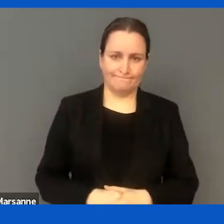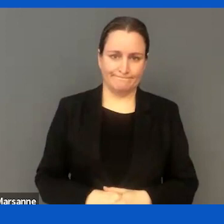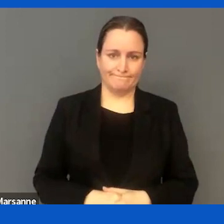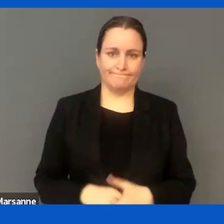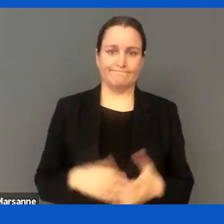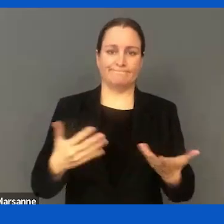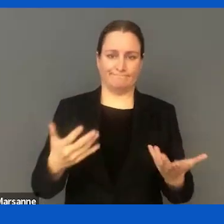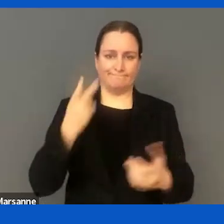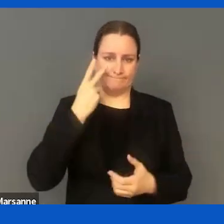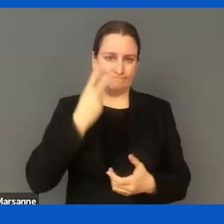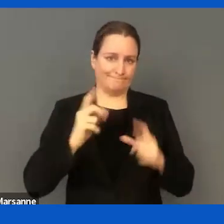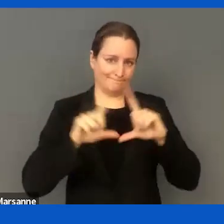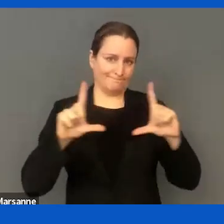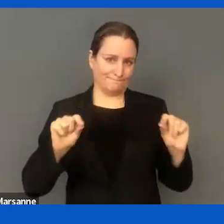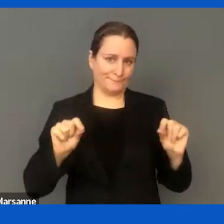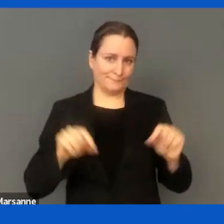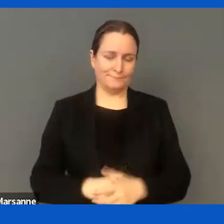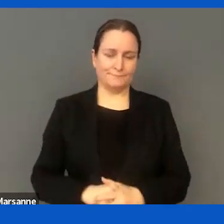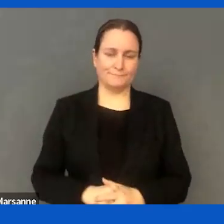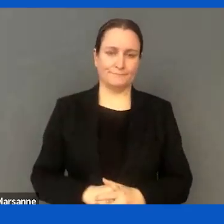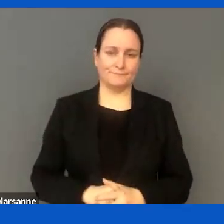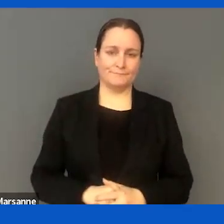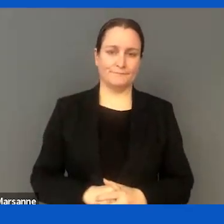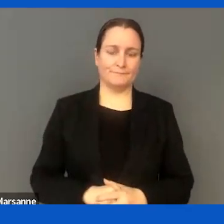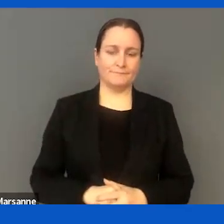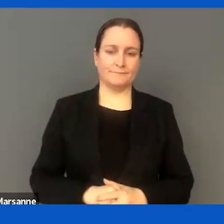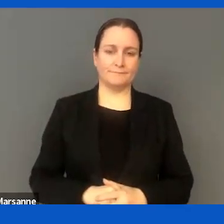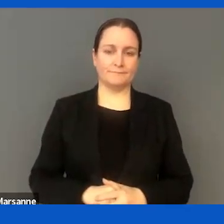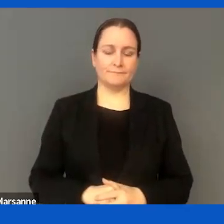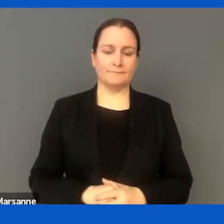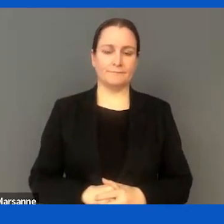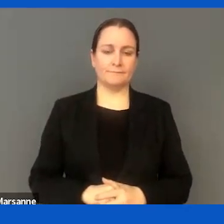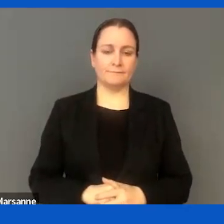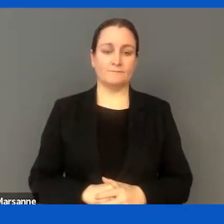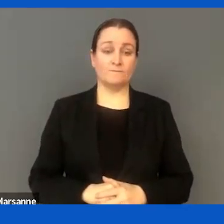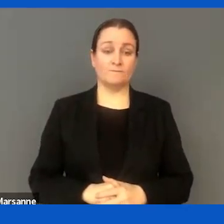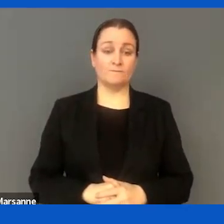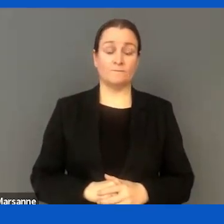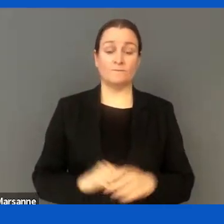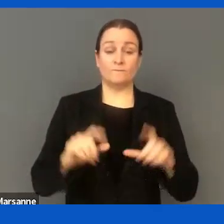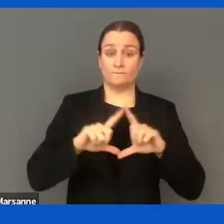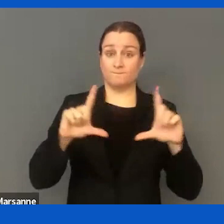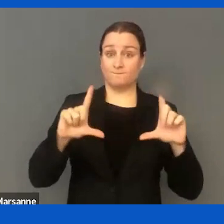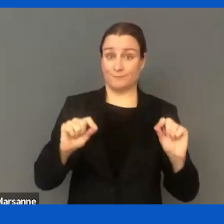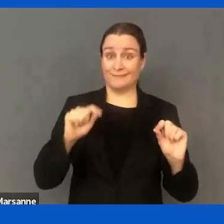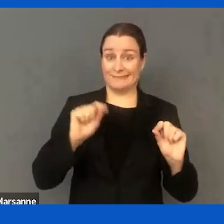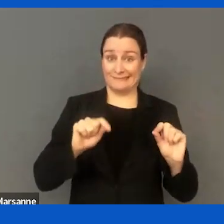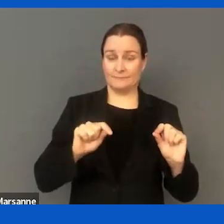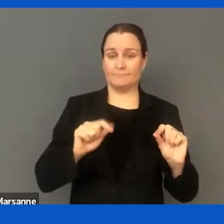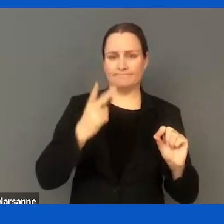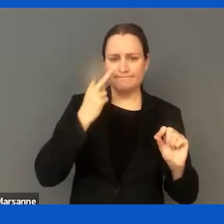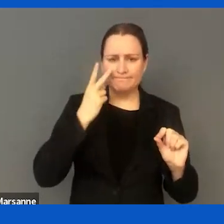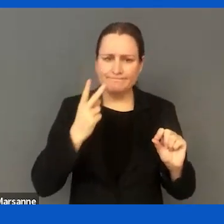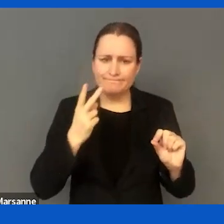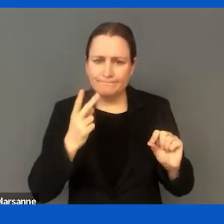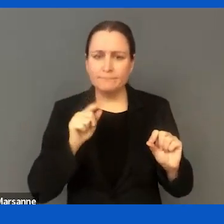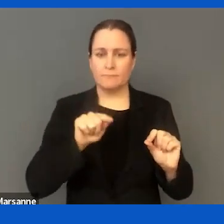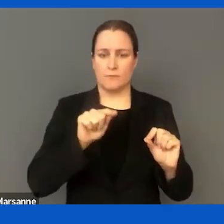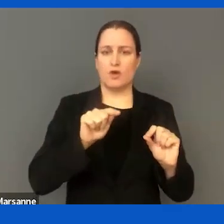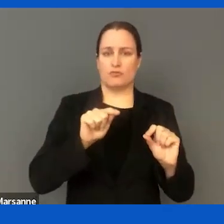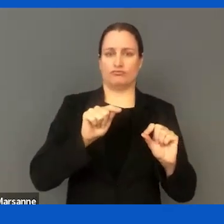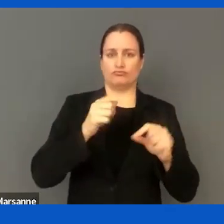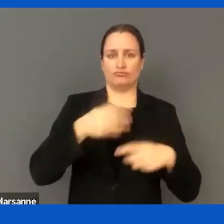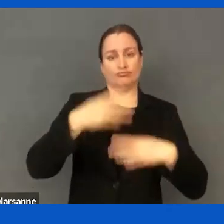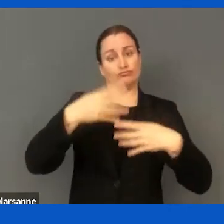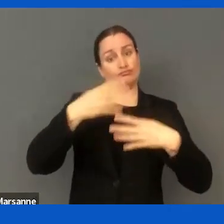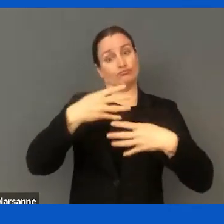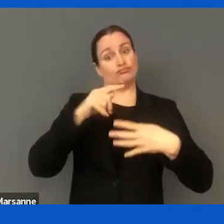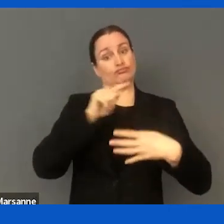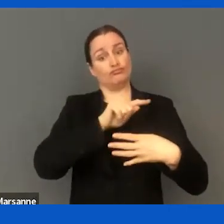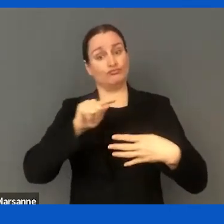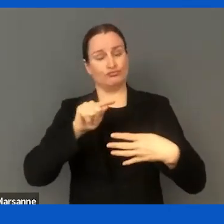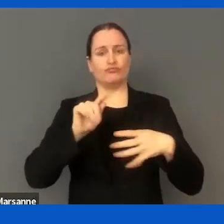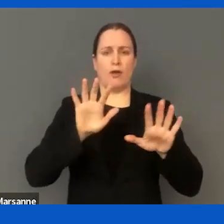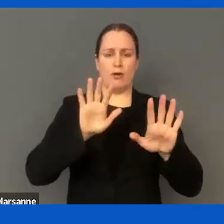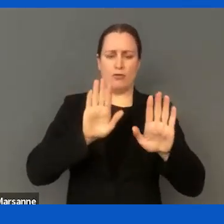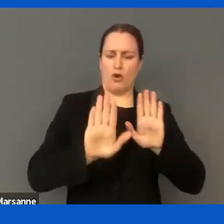we have a solution that automatically choose the icon contrast, this is an issue with other links